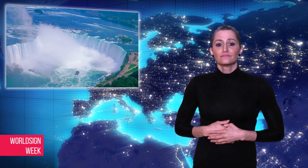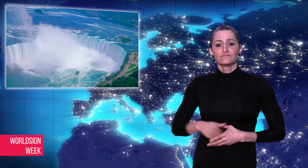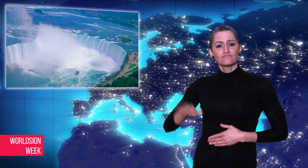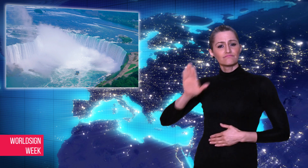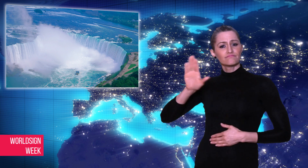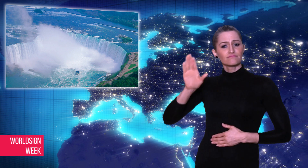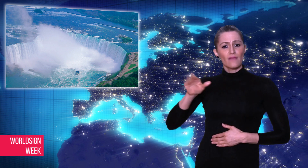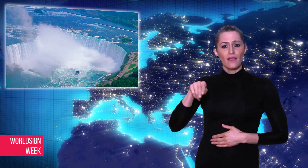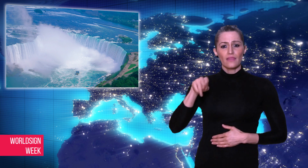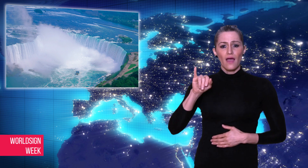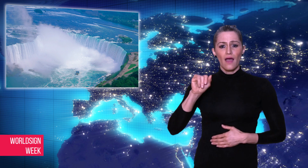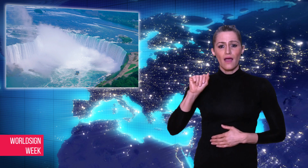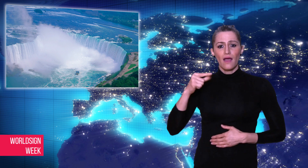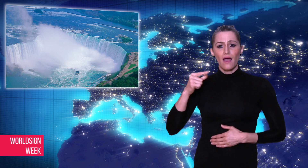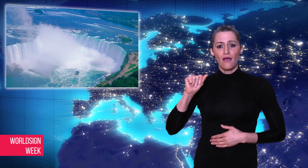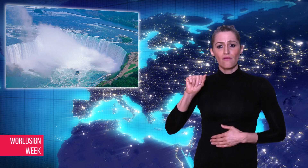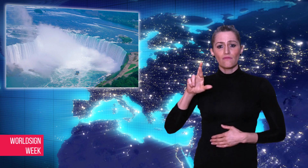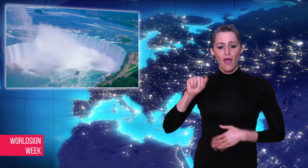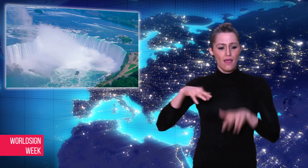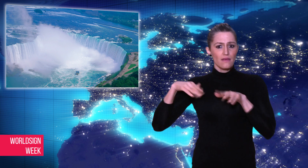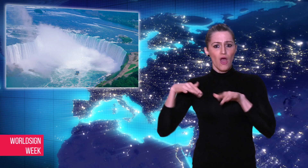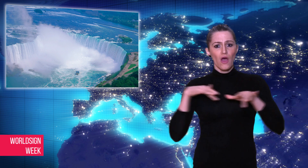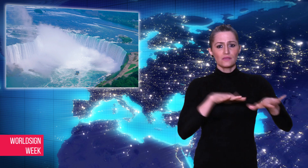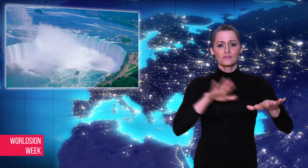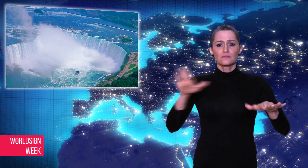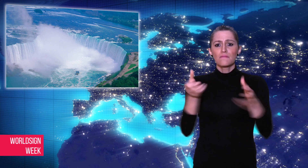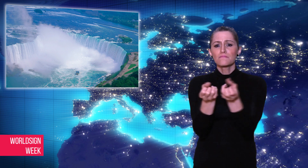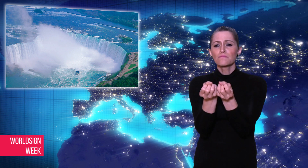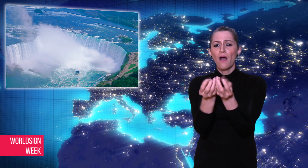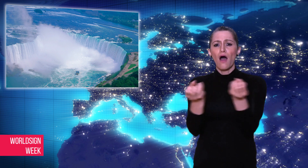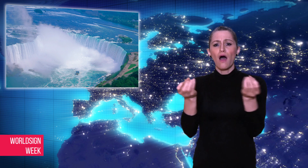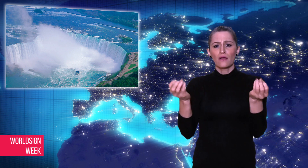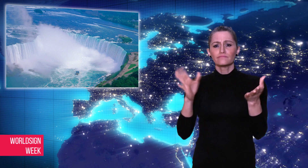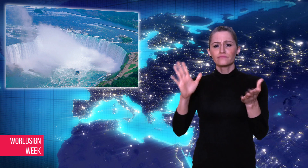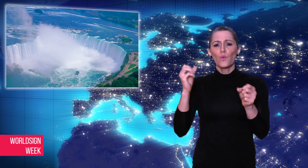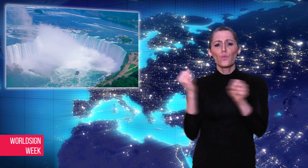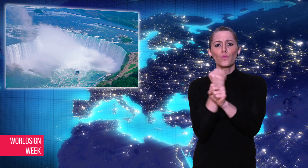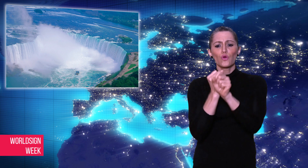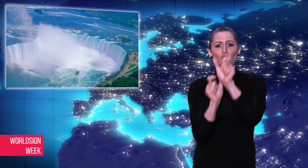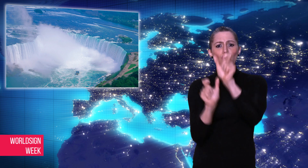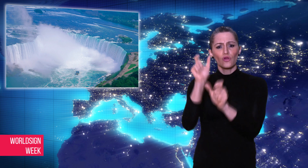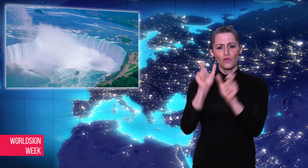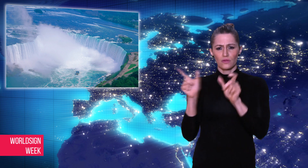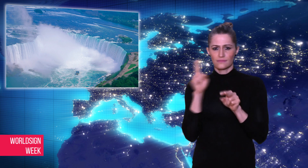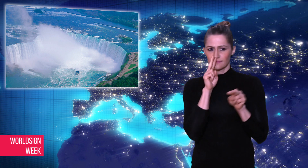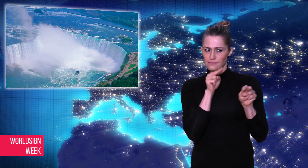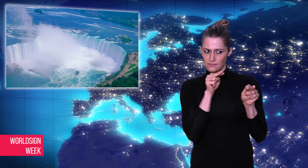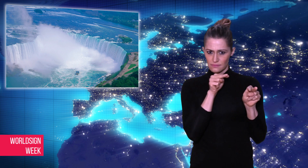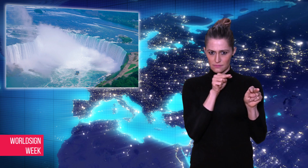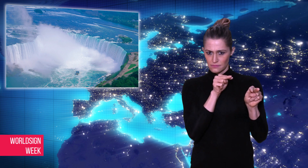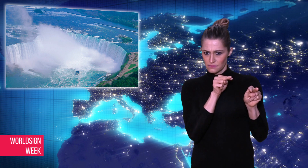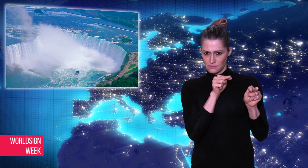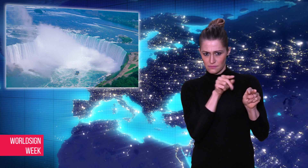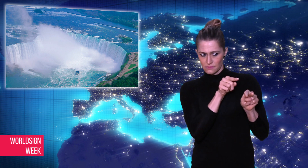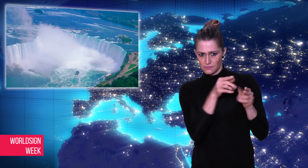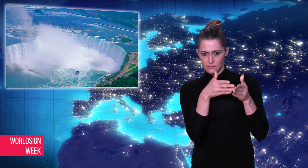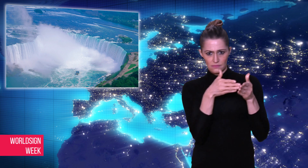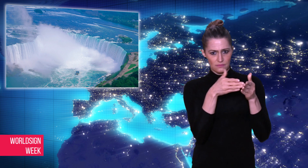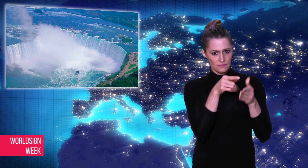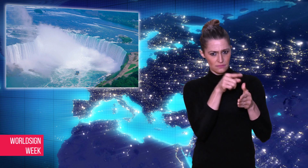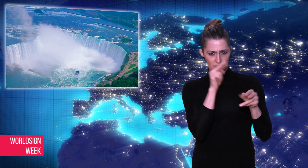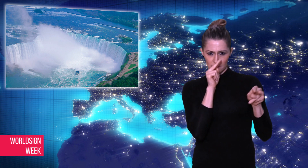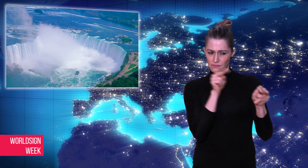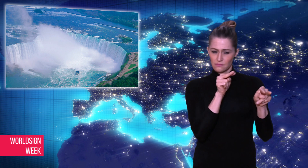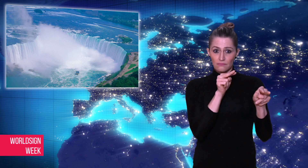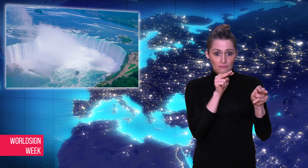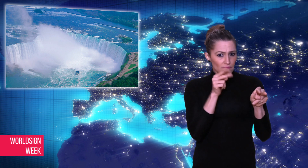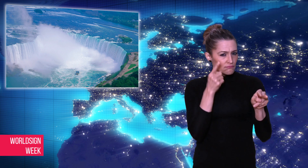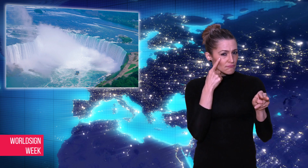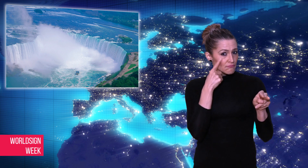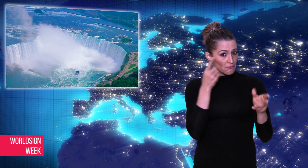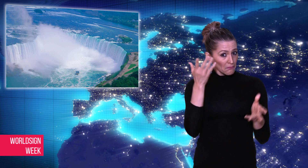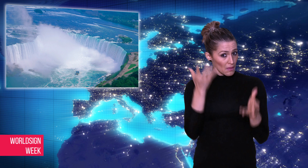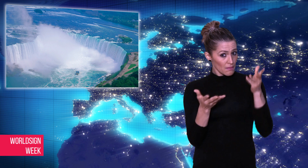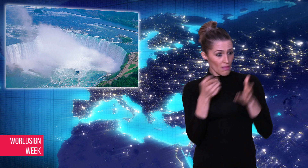The Niagara Parks staff is monitoring the boat, in